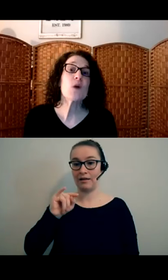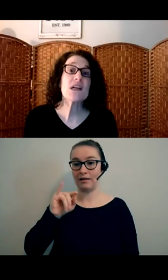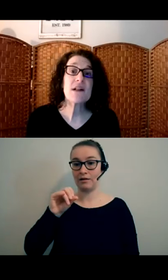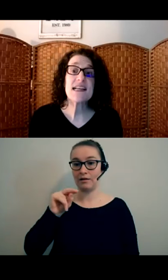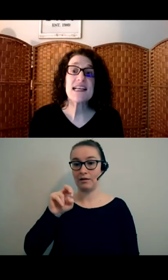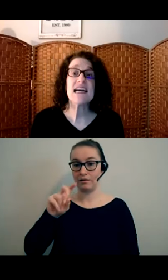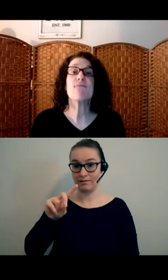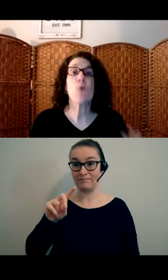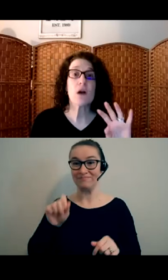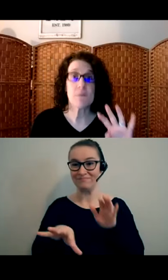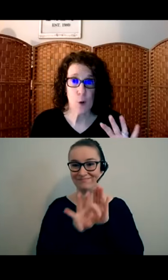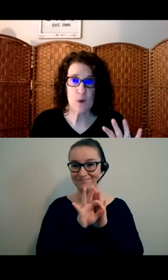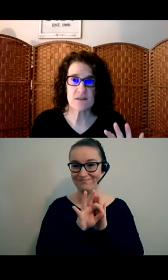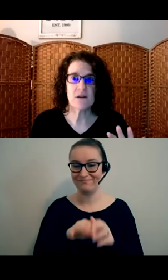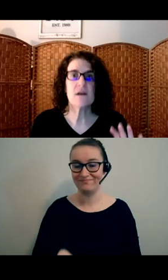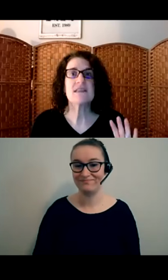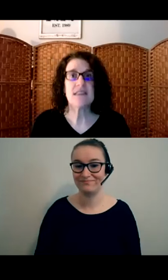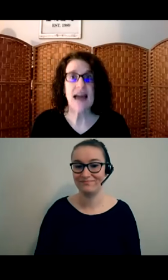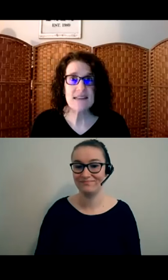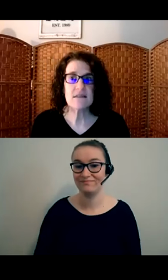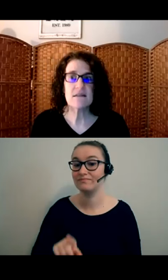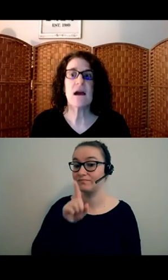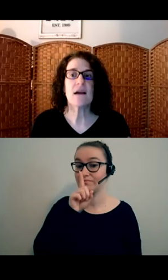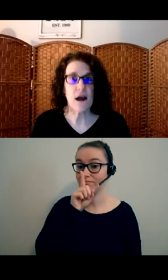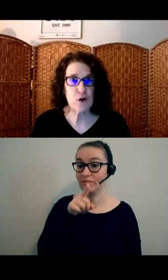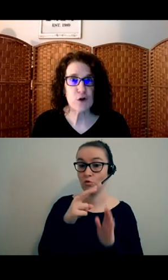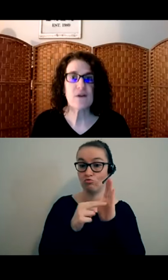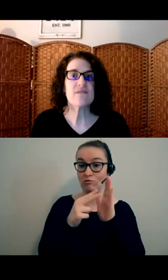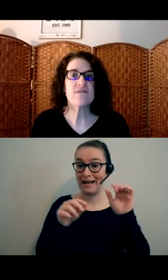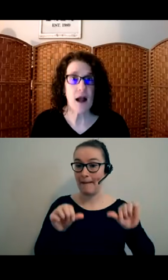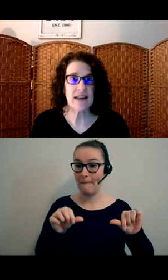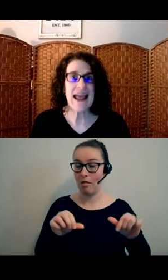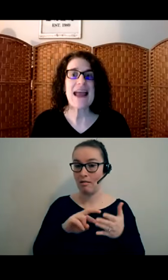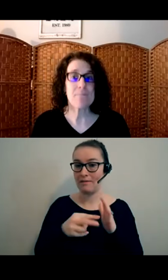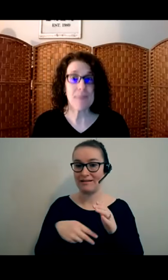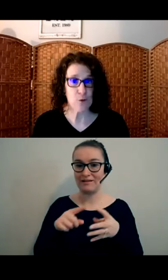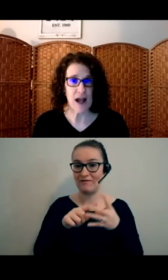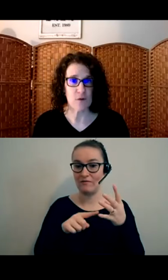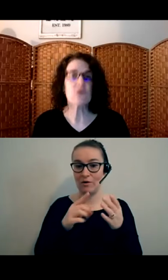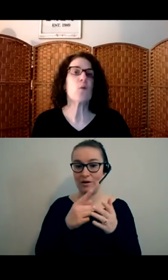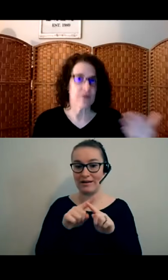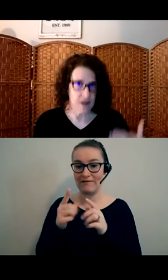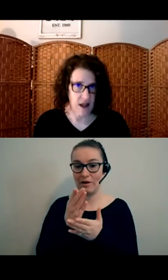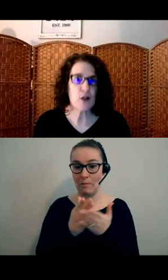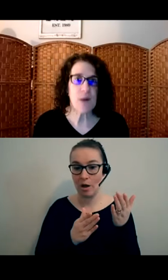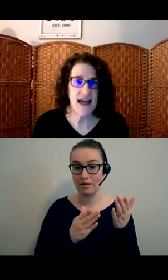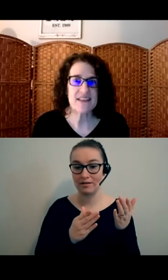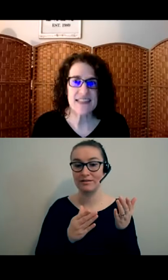Readability has four components. Size, color, font, and background, the color behind the text.